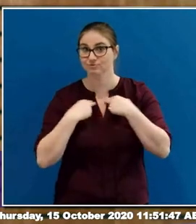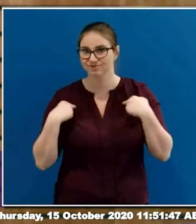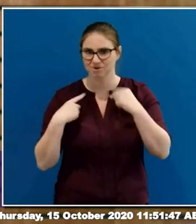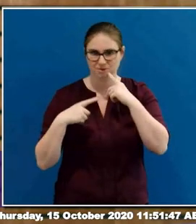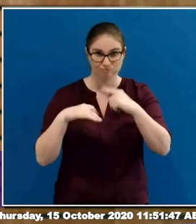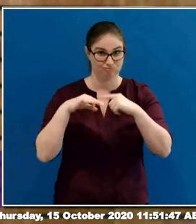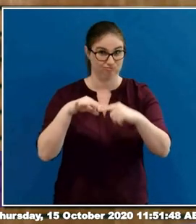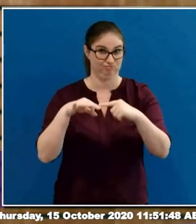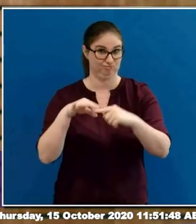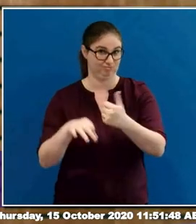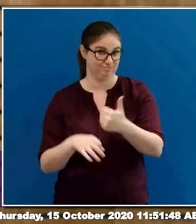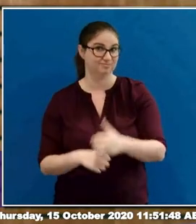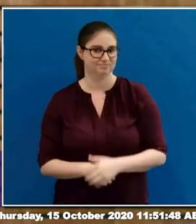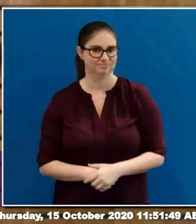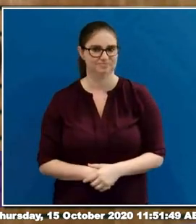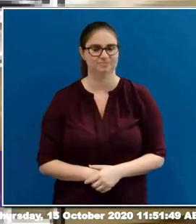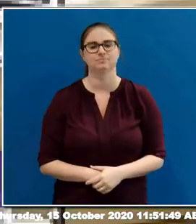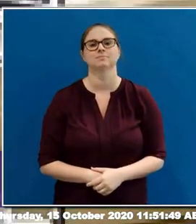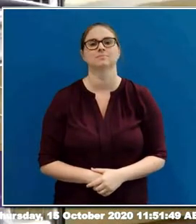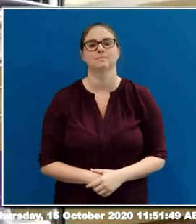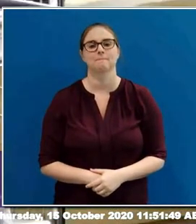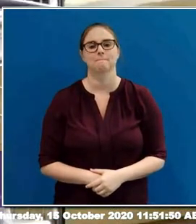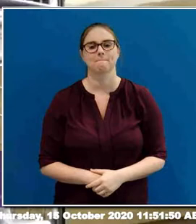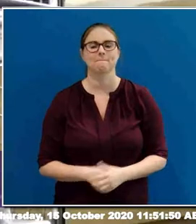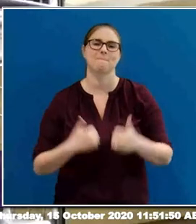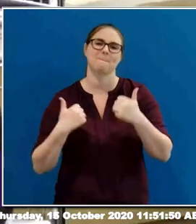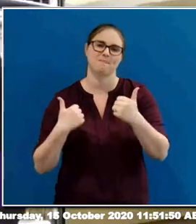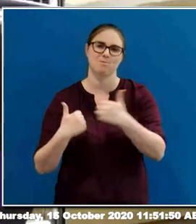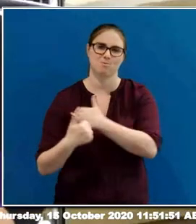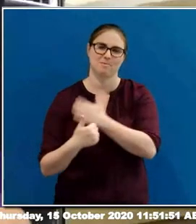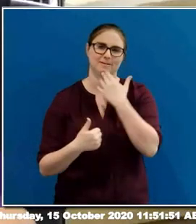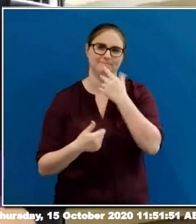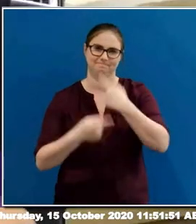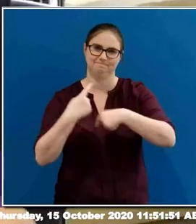Good morning. Could you state your full name, please. My name is Leslie Jean Theodore.